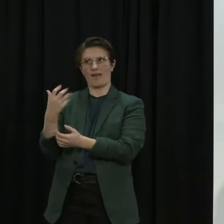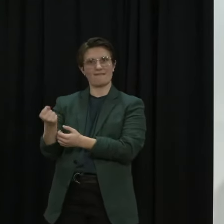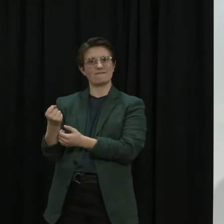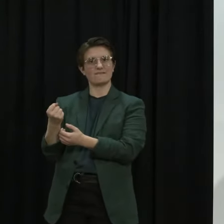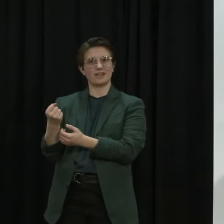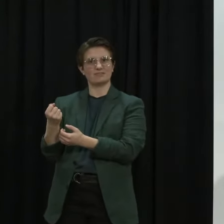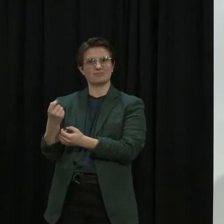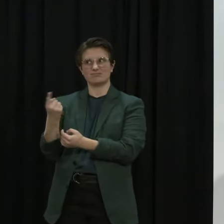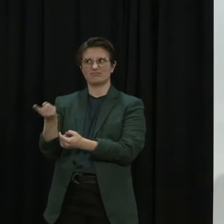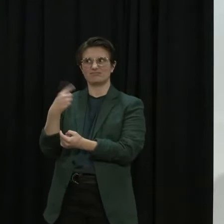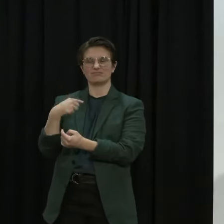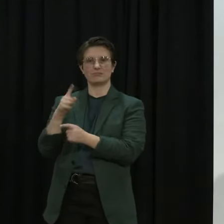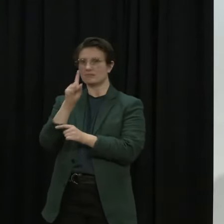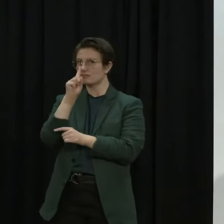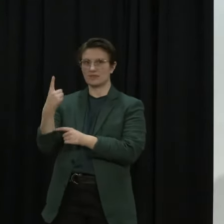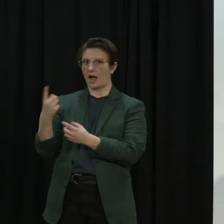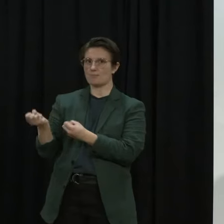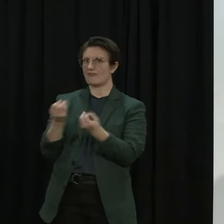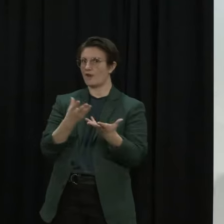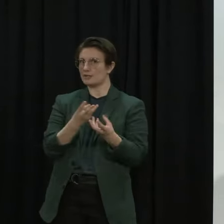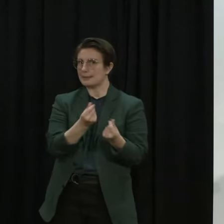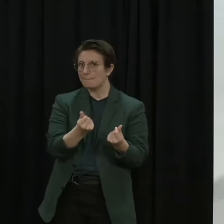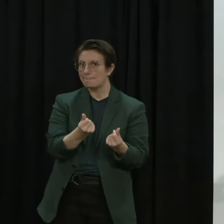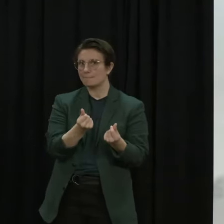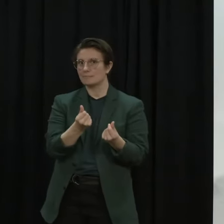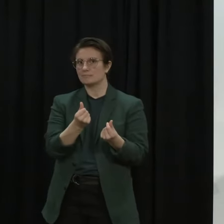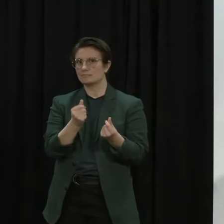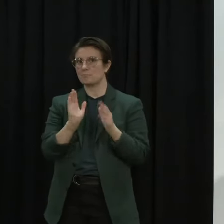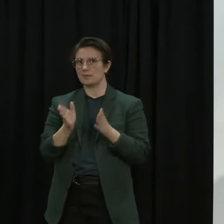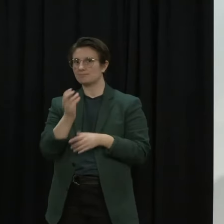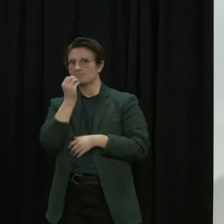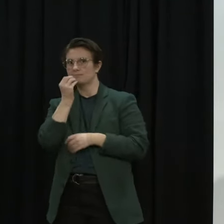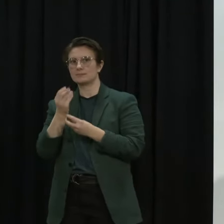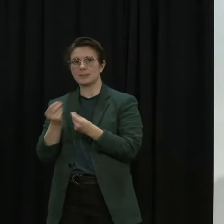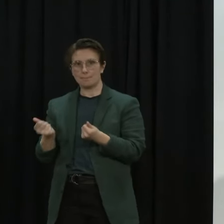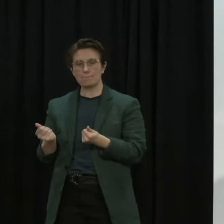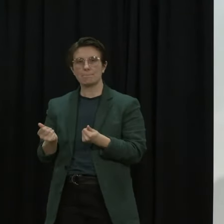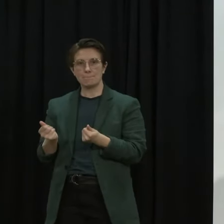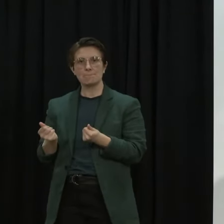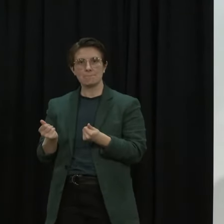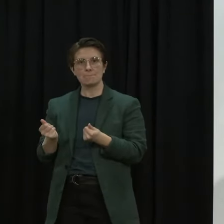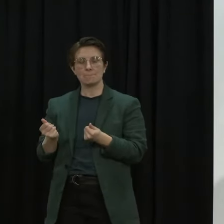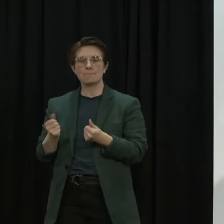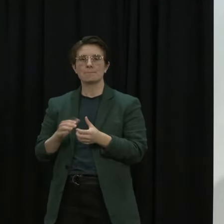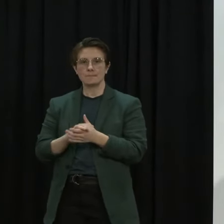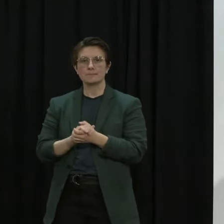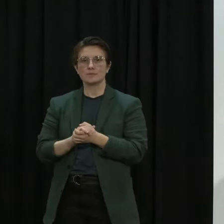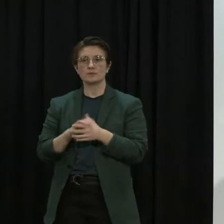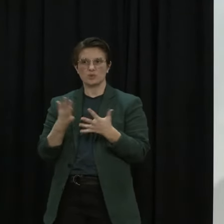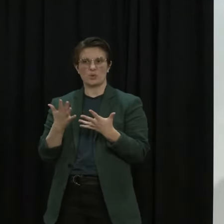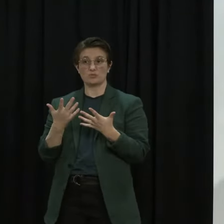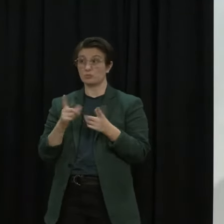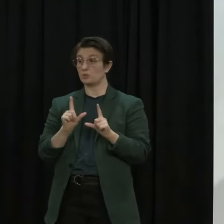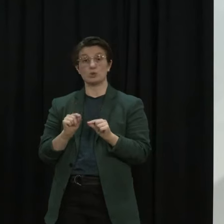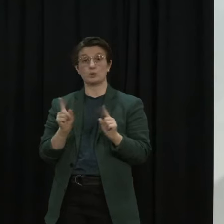with privacy laws, and we have been able to provide more information but ultimately government has to follow the law and there are some laws around we can and cannot provide.